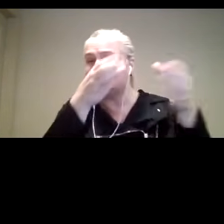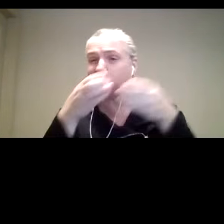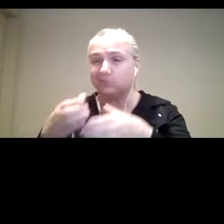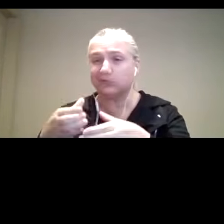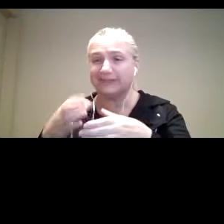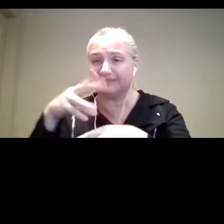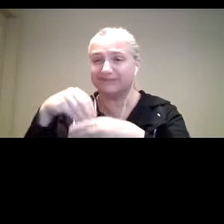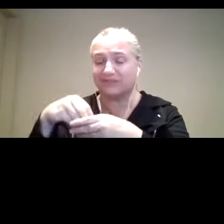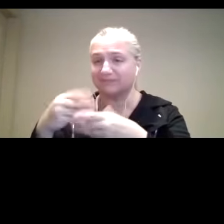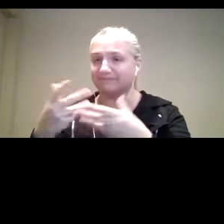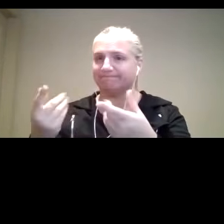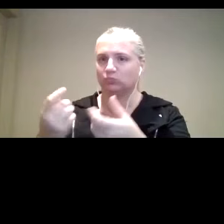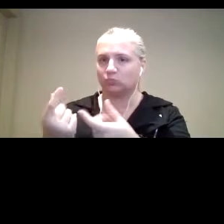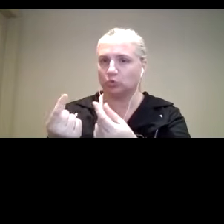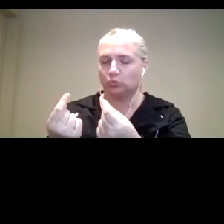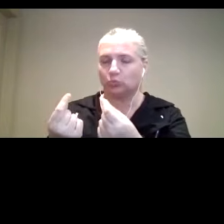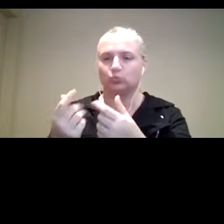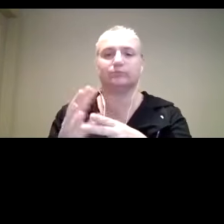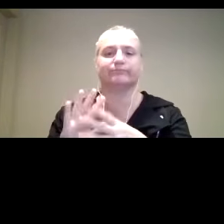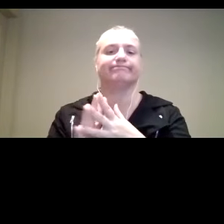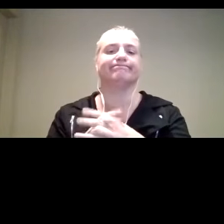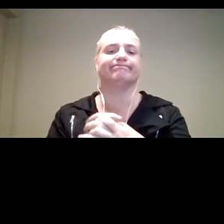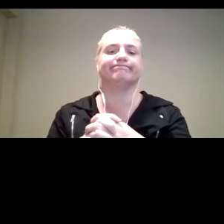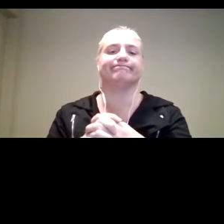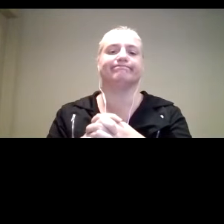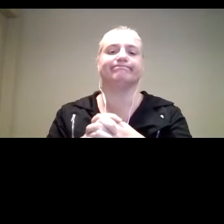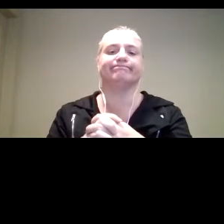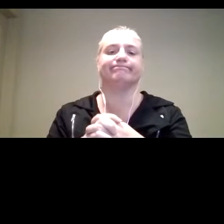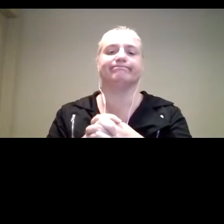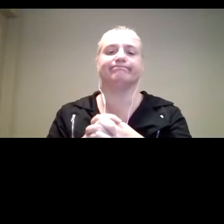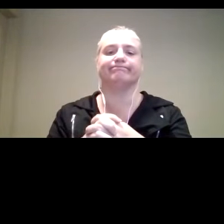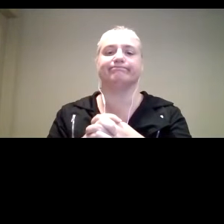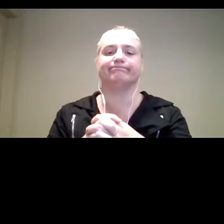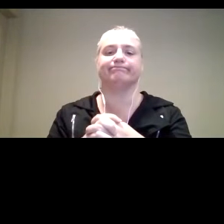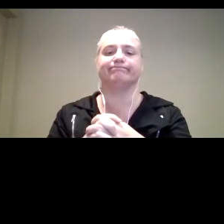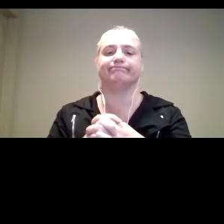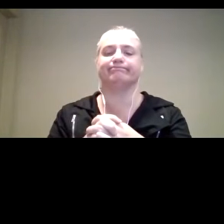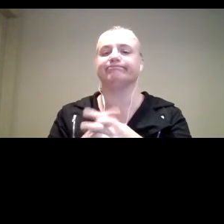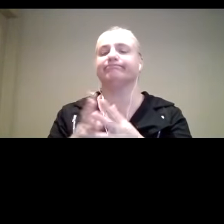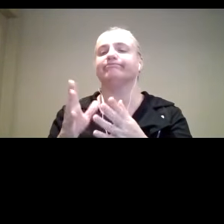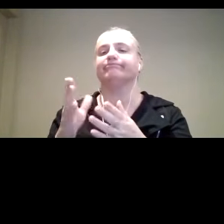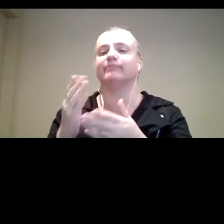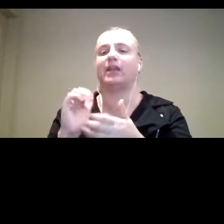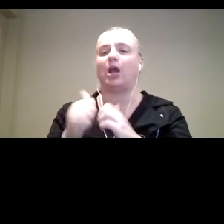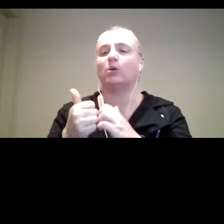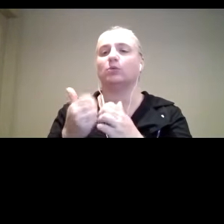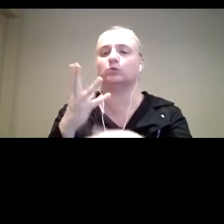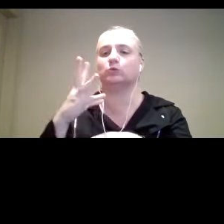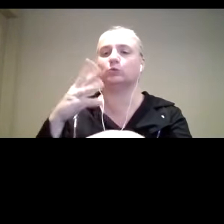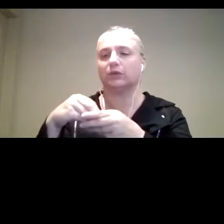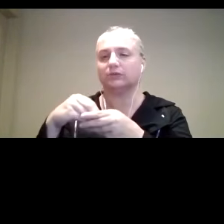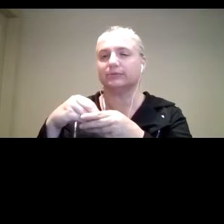And then they will also be part of, and have to participate in several on-campus